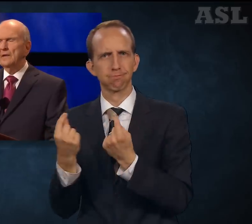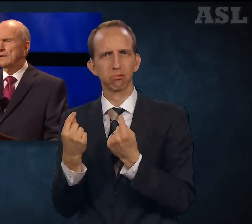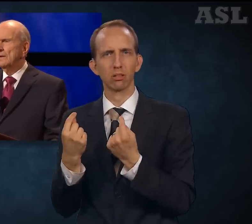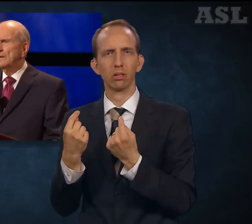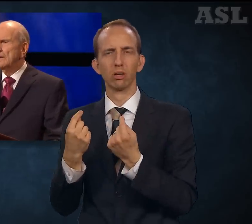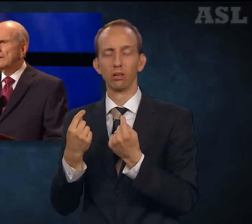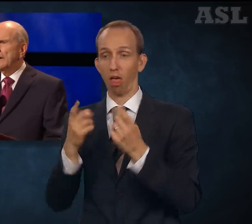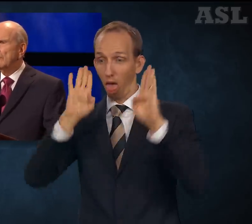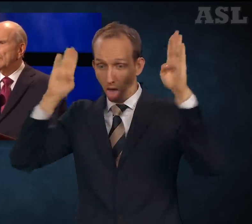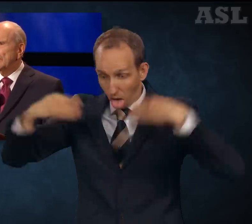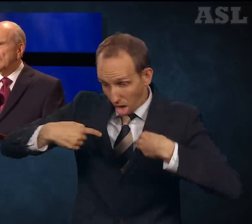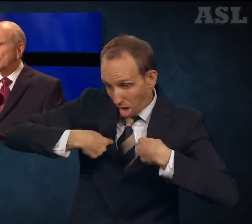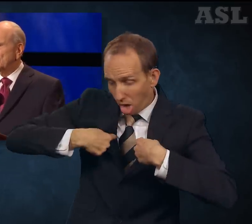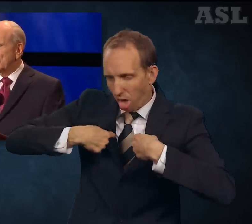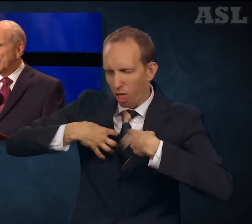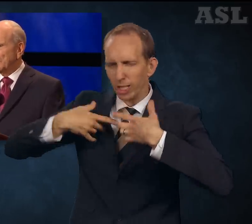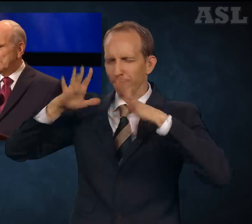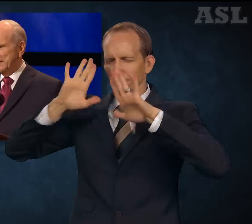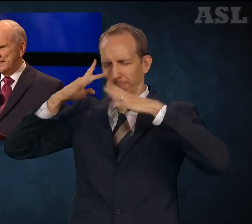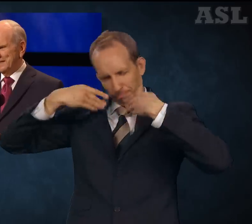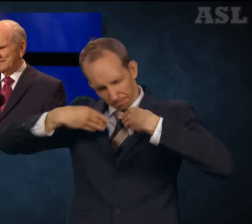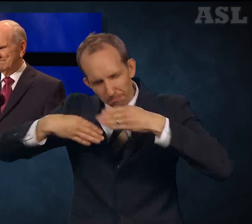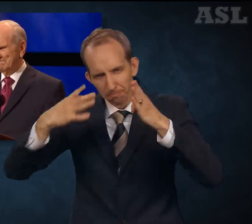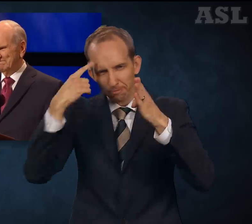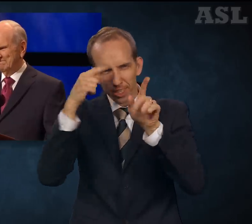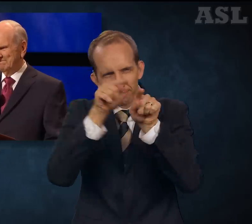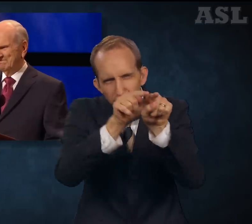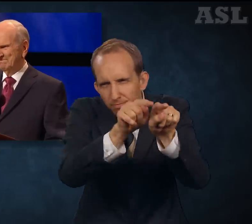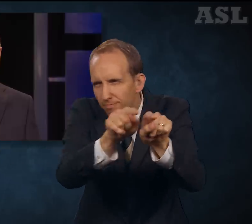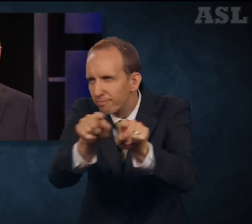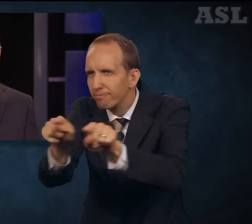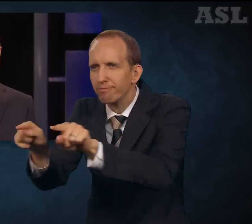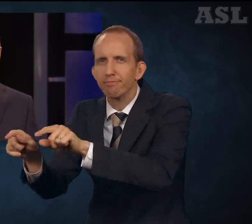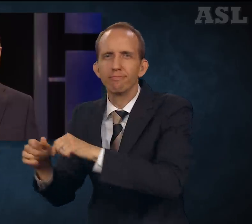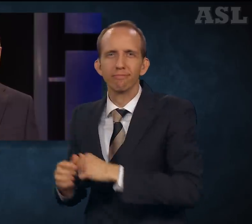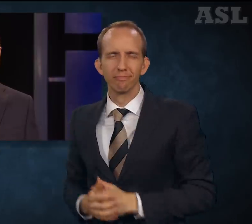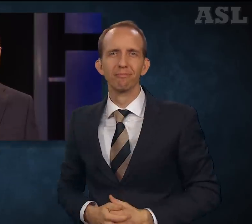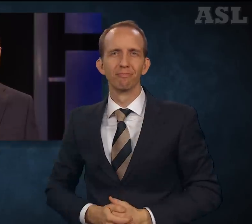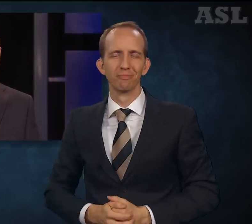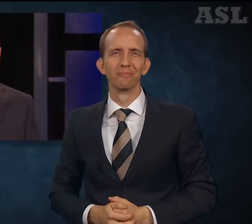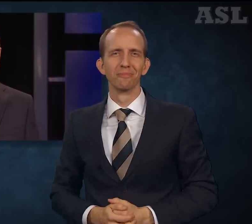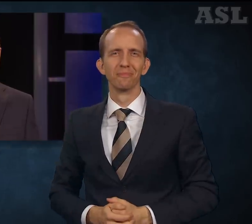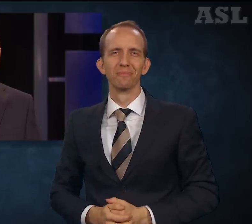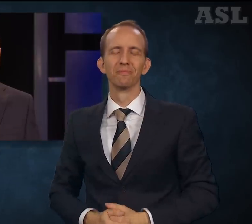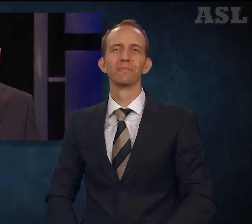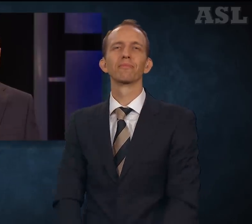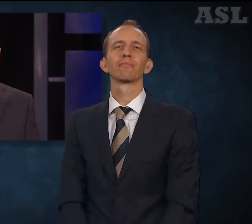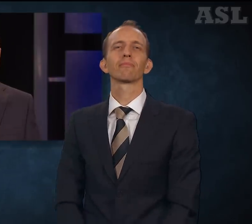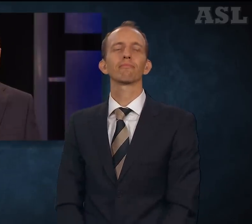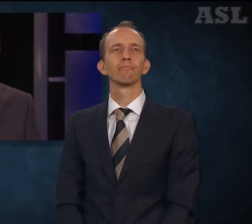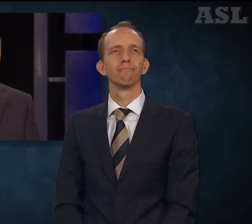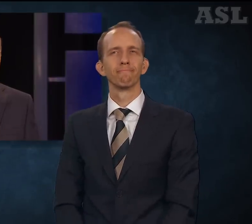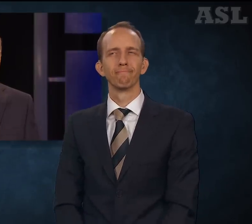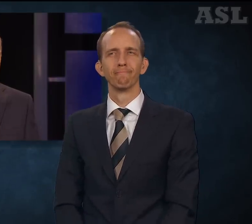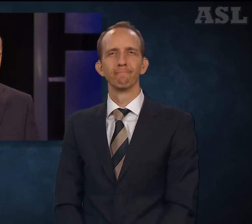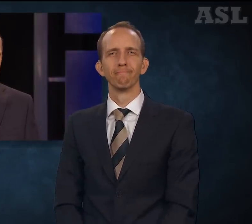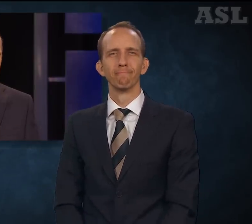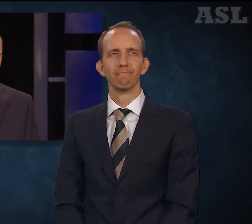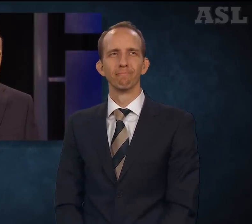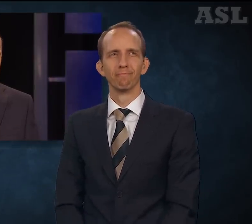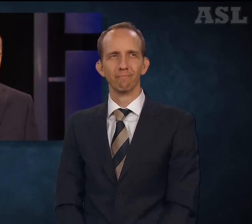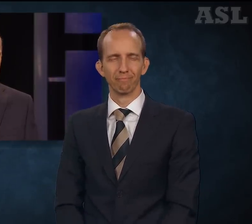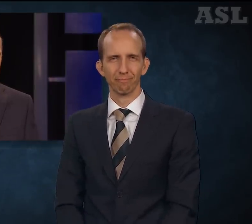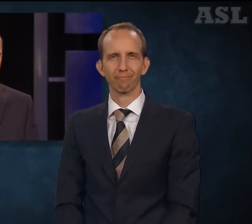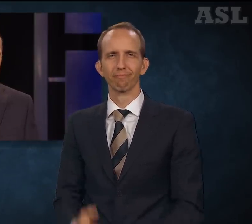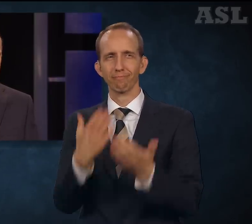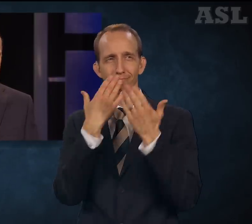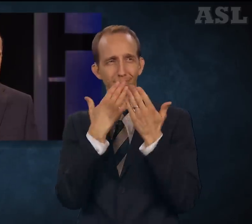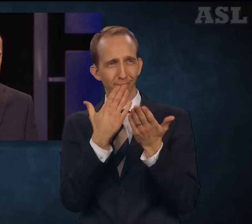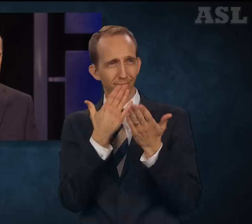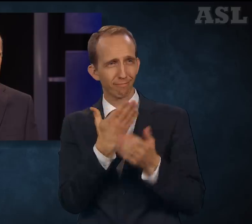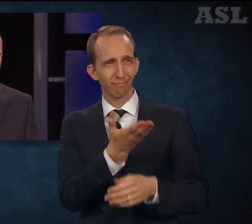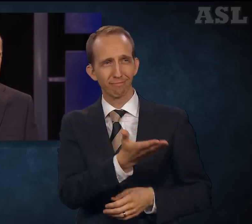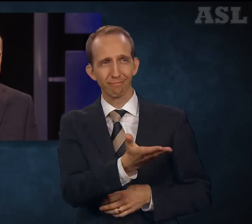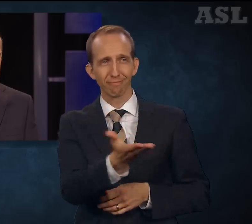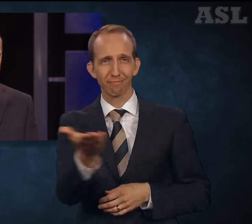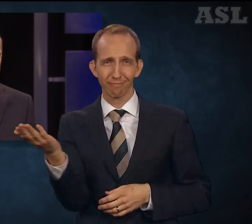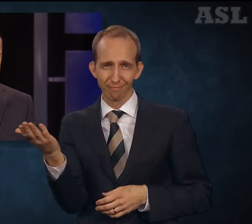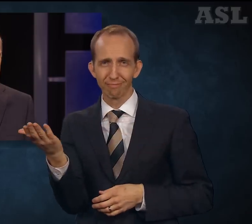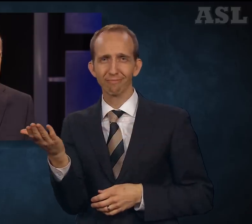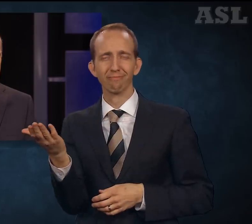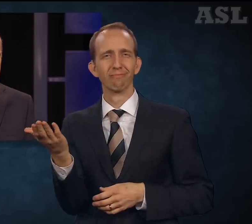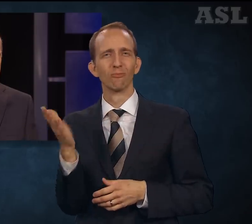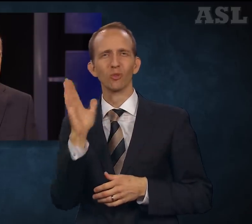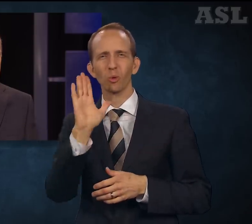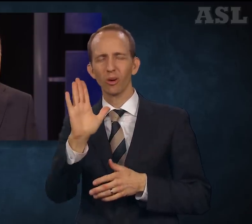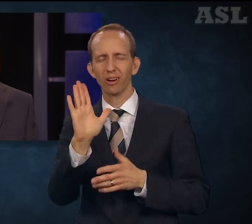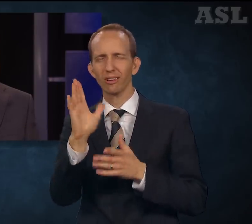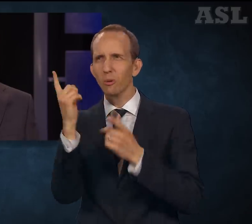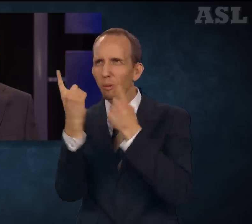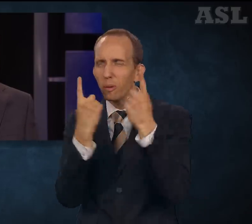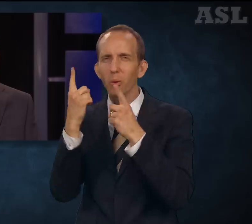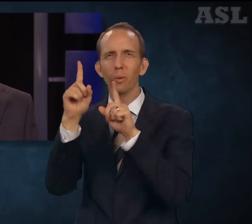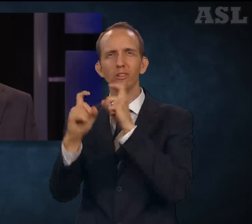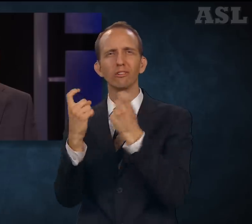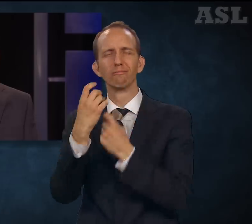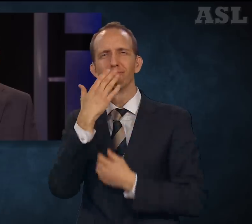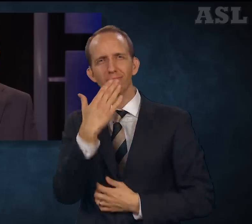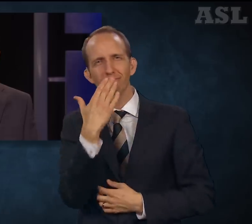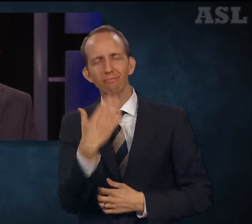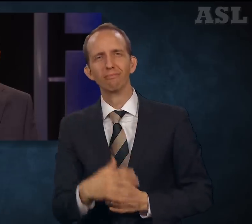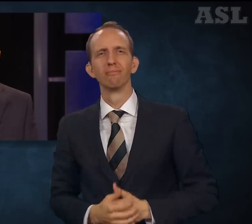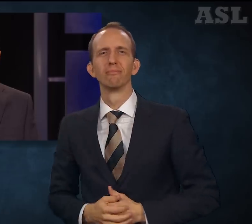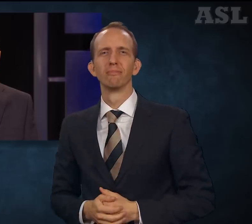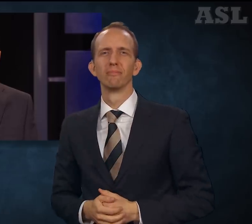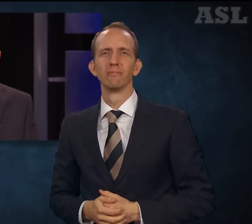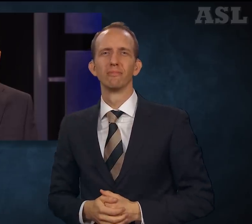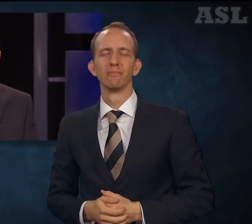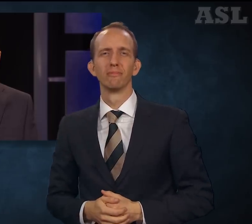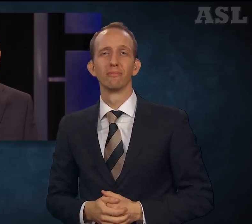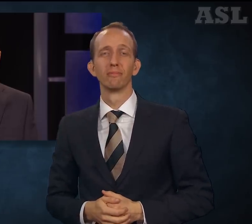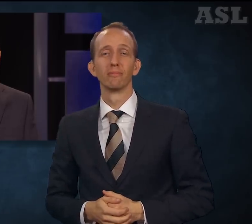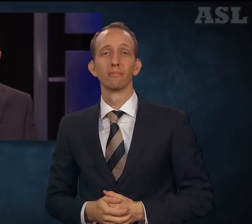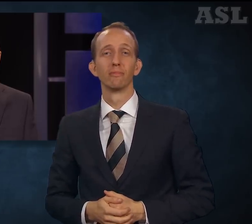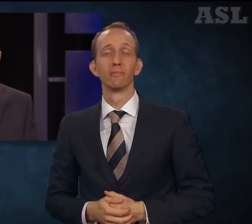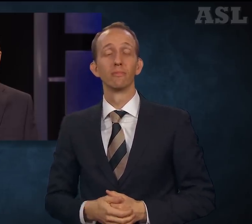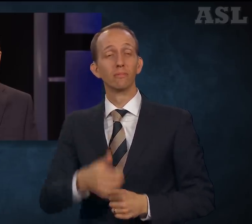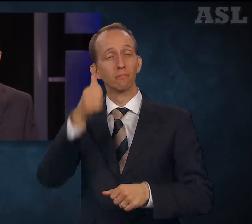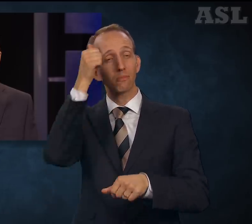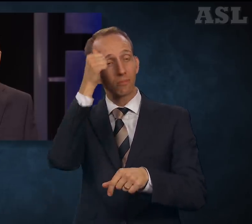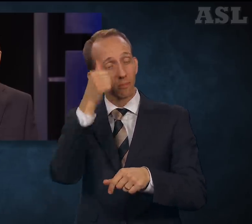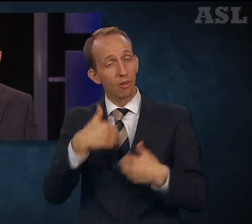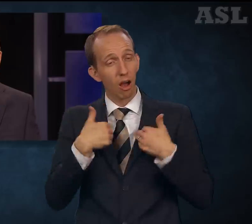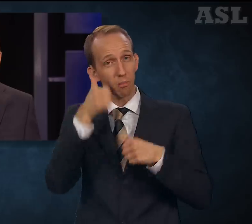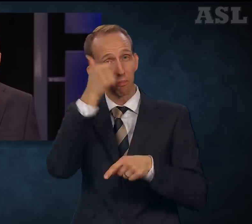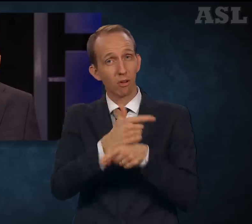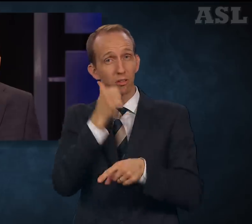I WOULD STOP THINKING